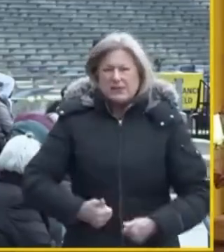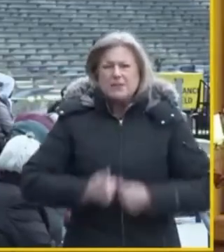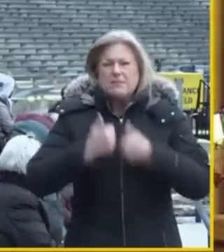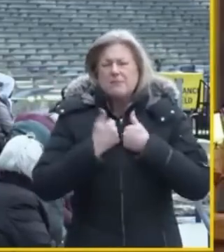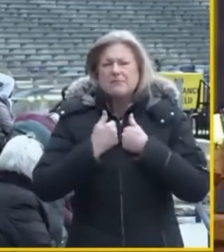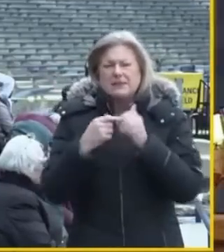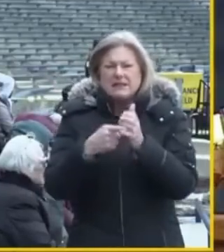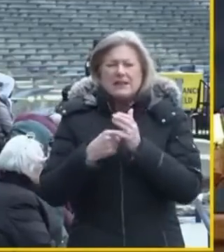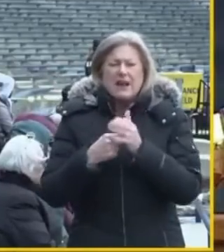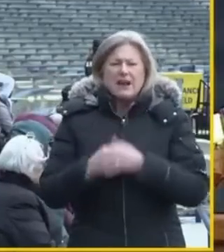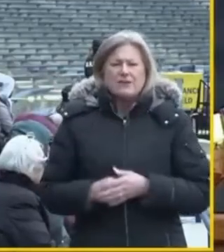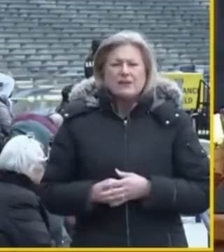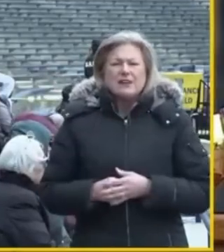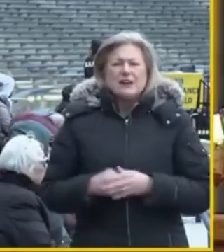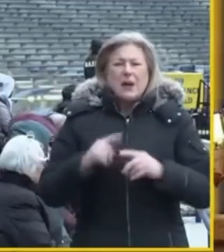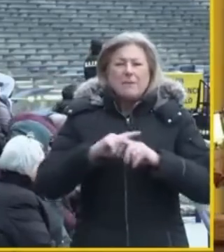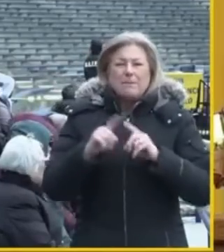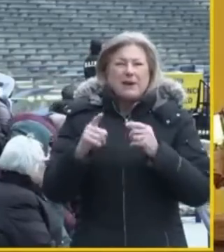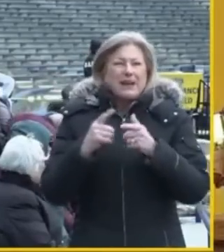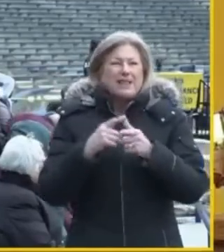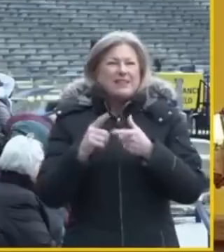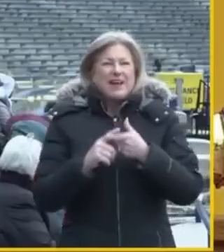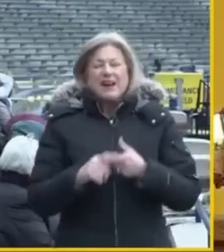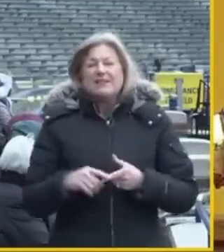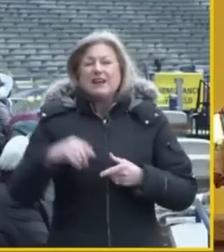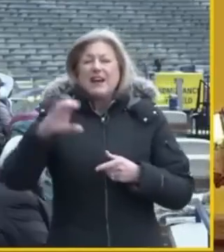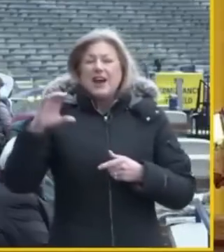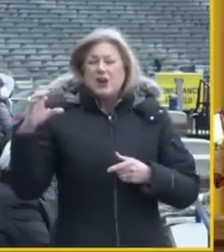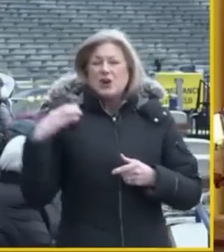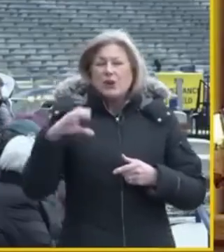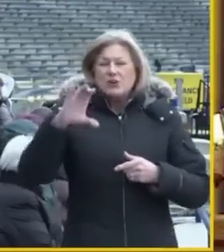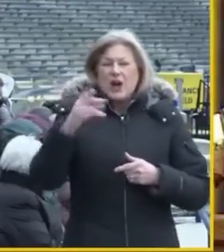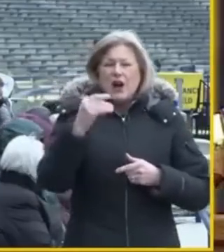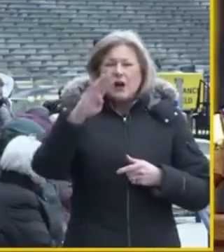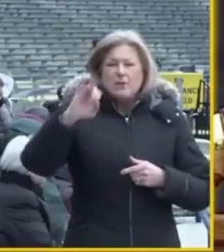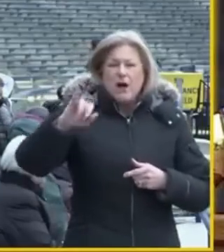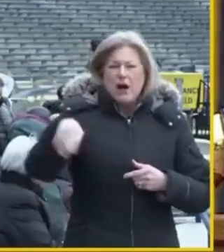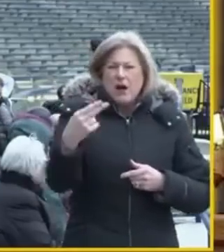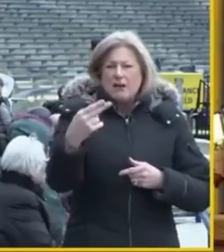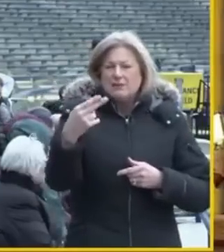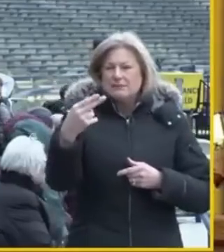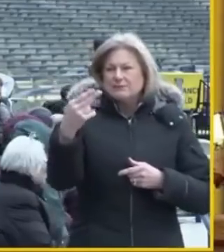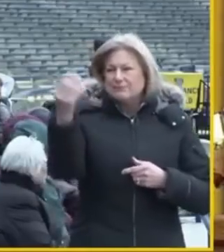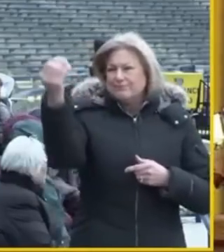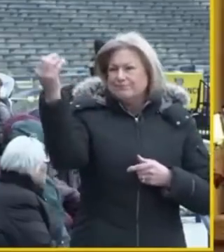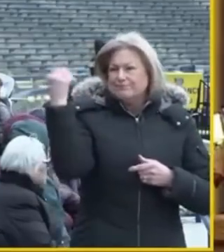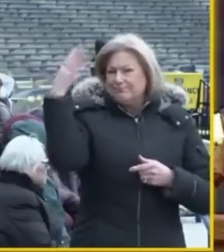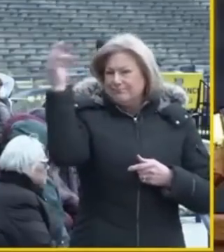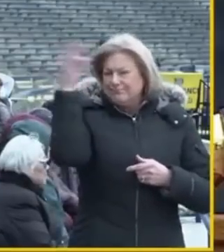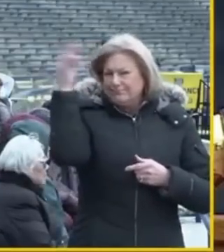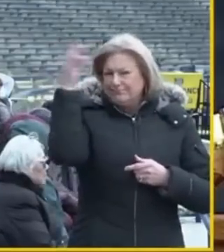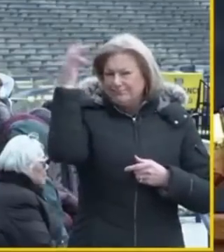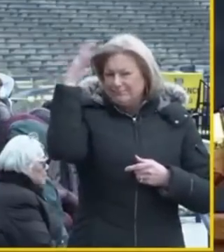but then Coach Harbaugh emailed me. And he said it was really important that I'd come,